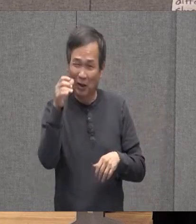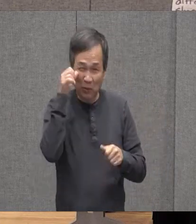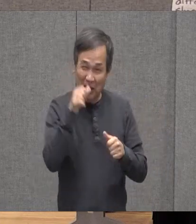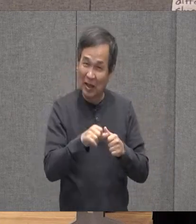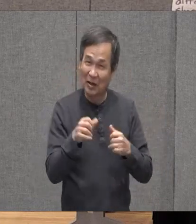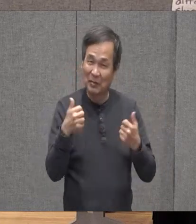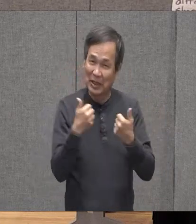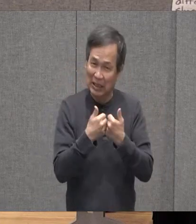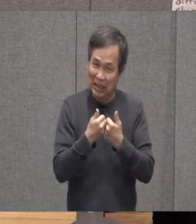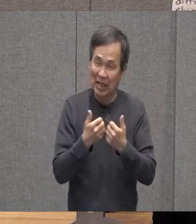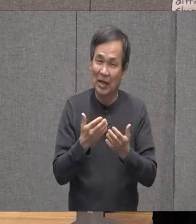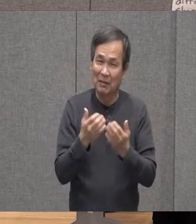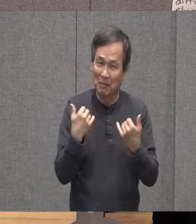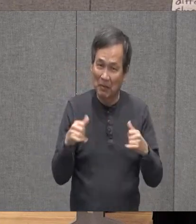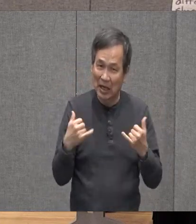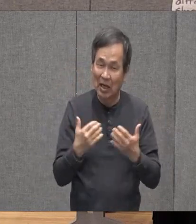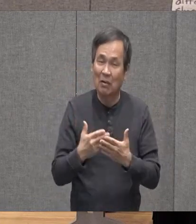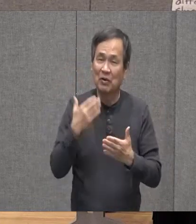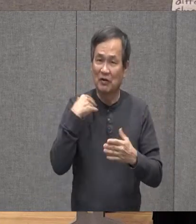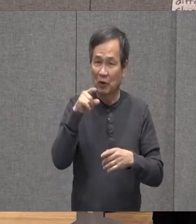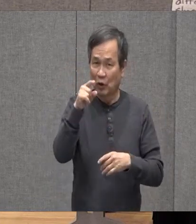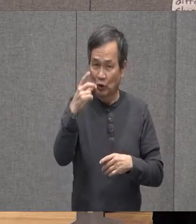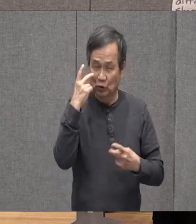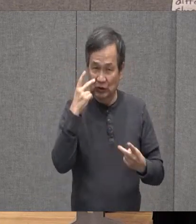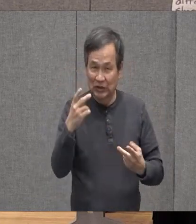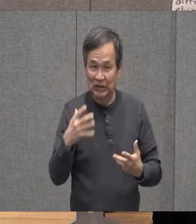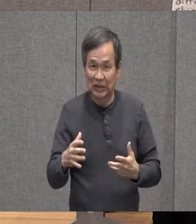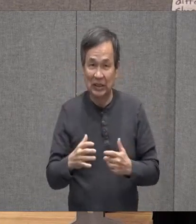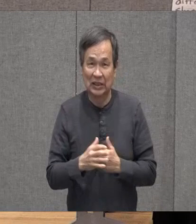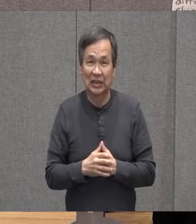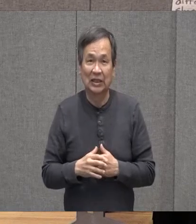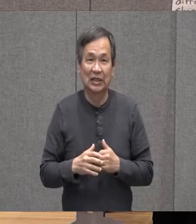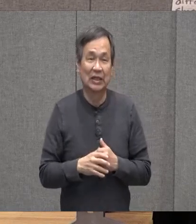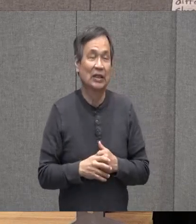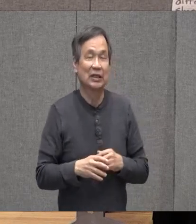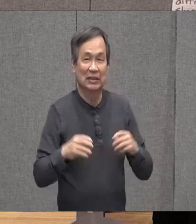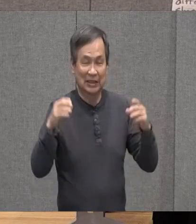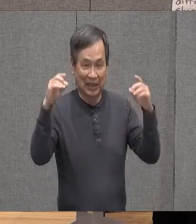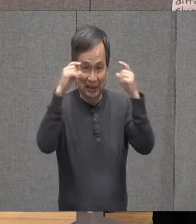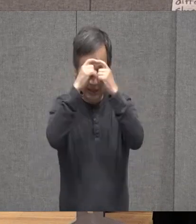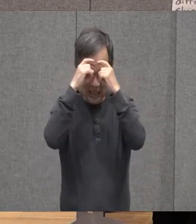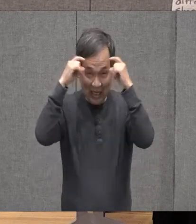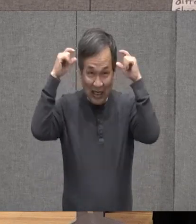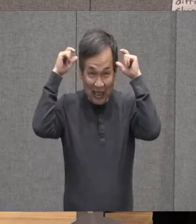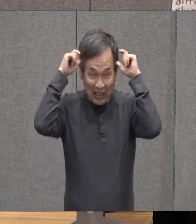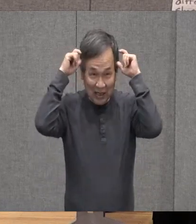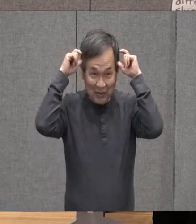and maybe you have seen it before. It is called Hedbanz. So the object of this game